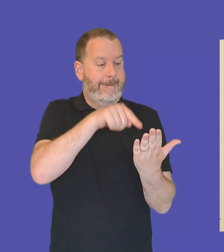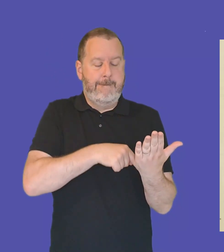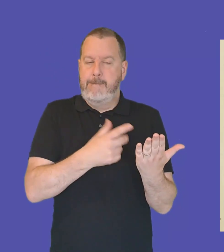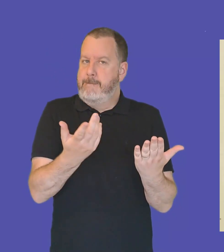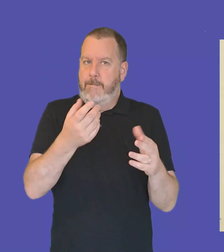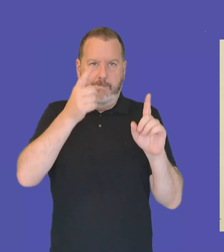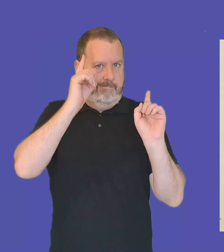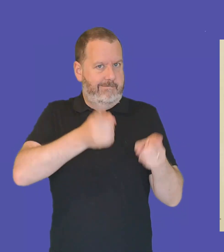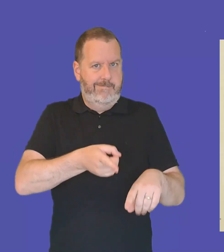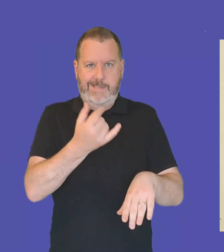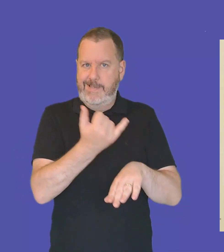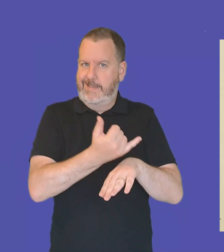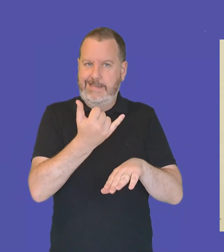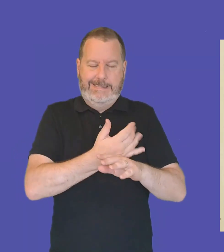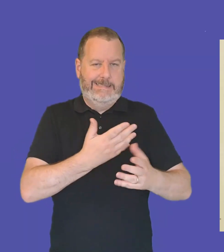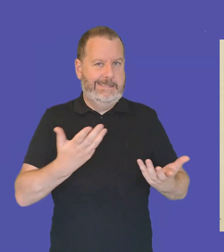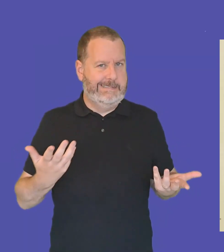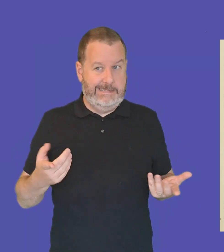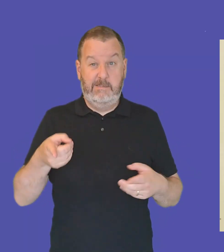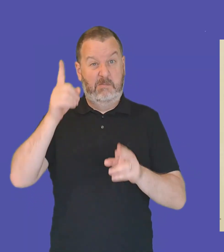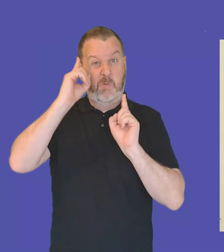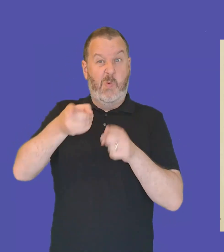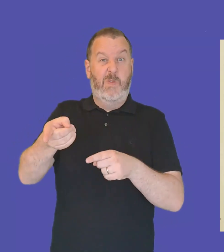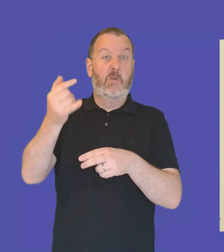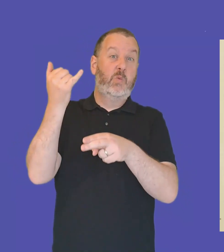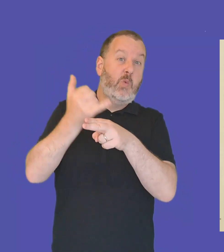Unfortunately we don't know who this teacher was,